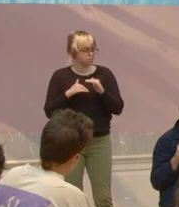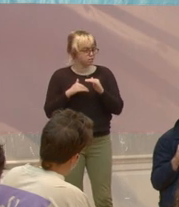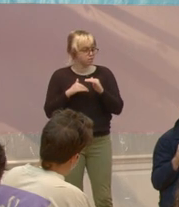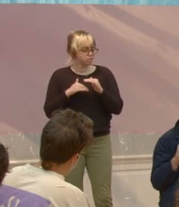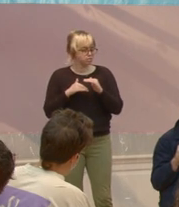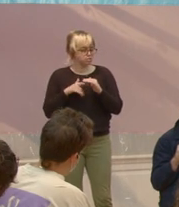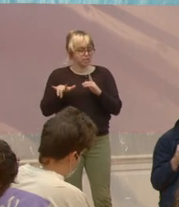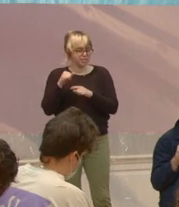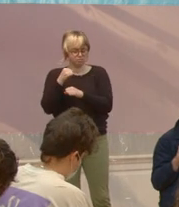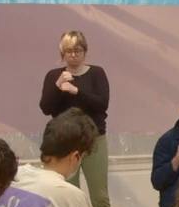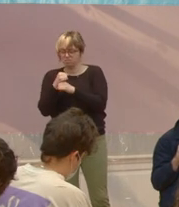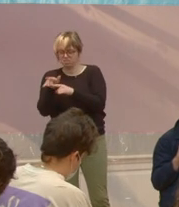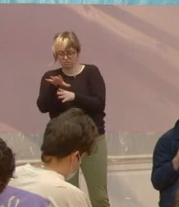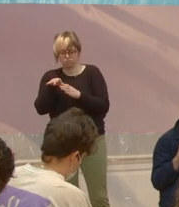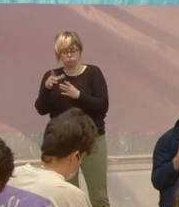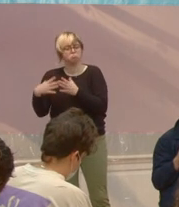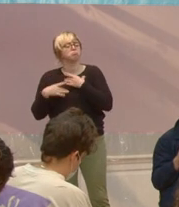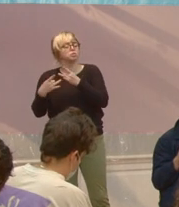the institutions that were interested in presenting dance